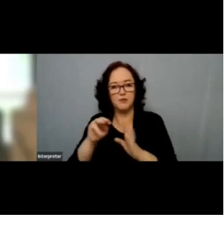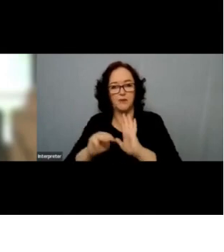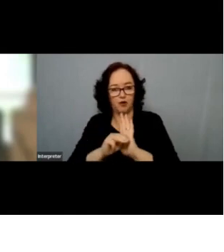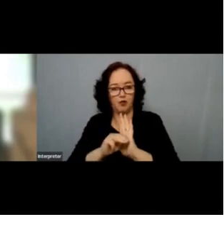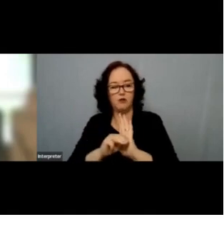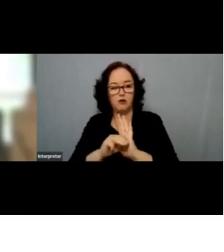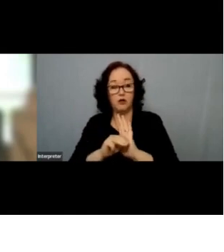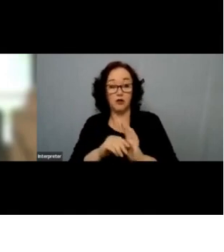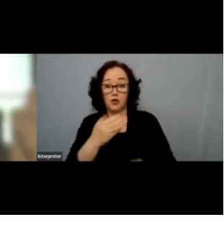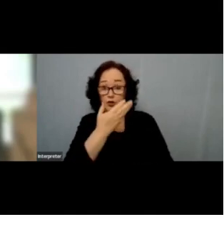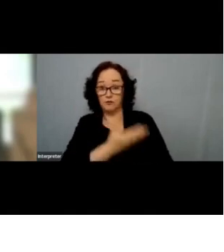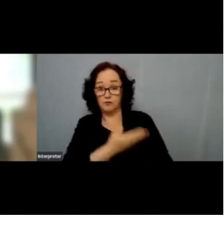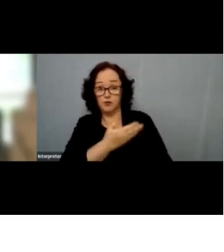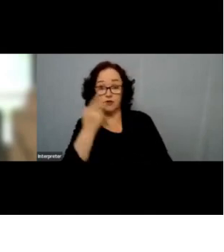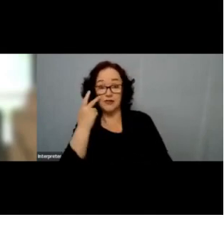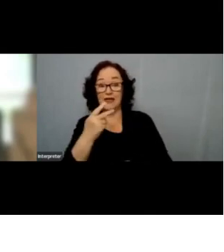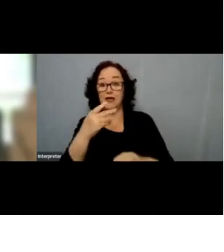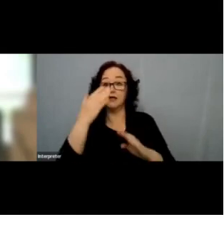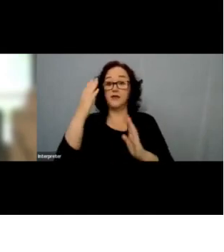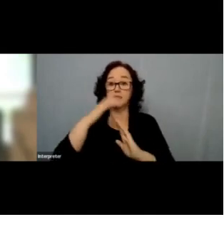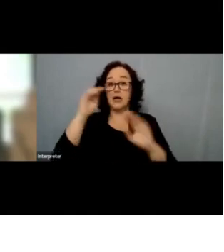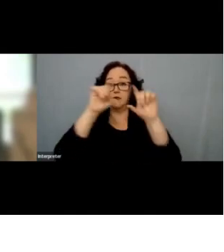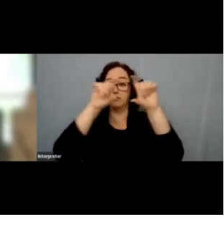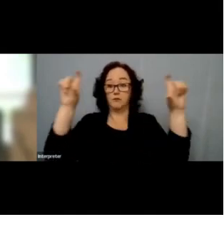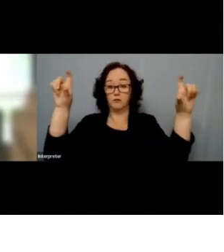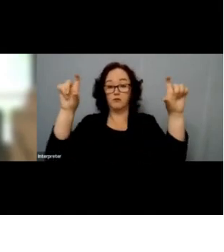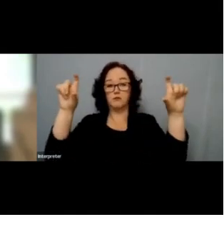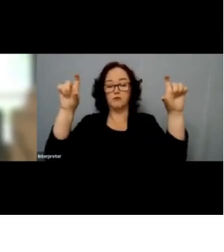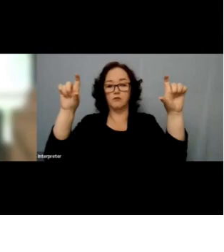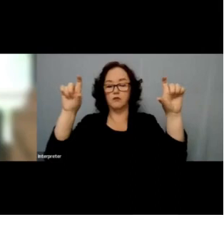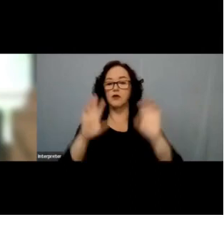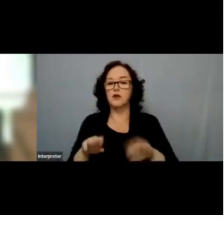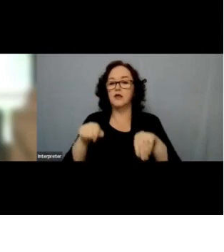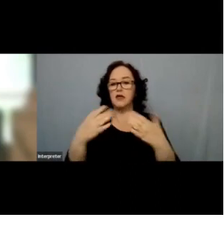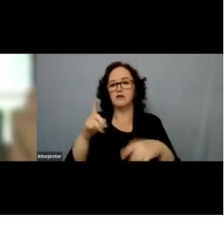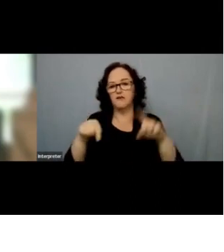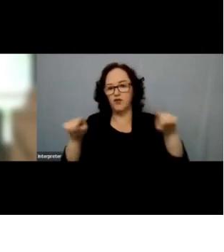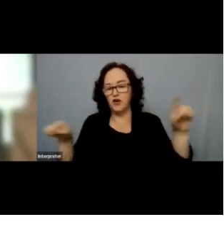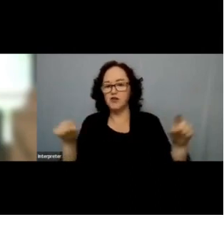can see, the top of the model gives provides you with various pathways that might exist or